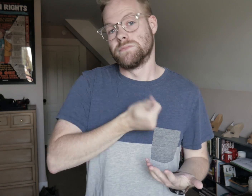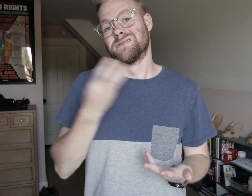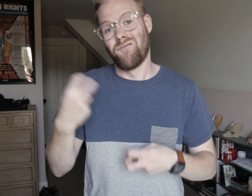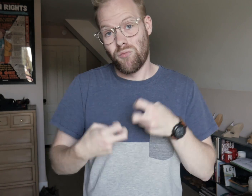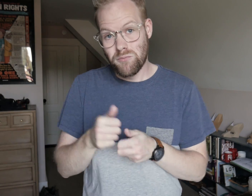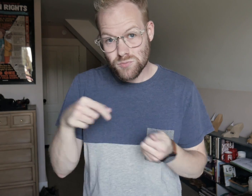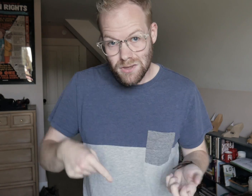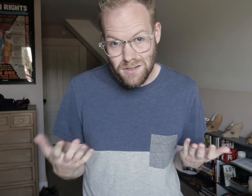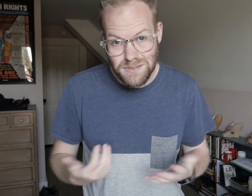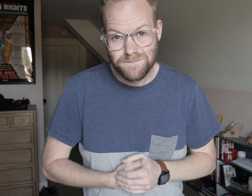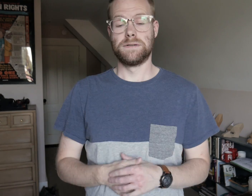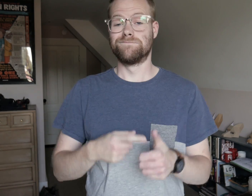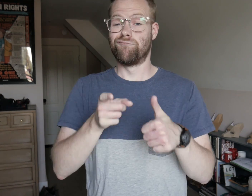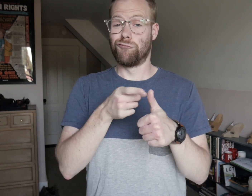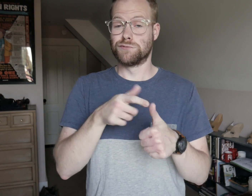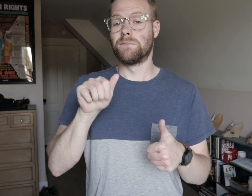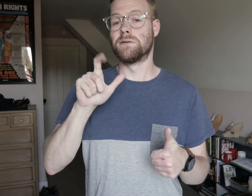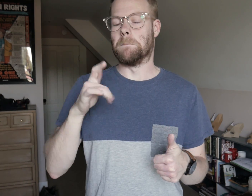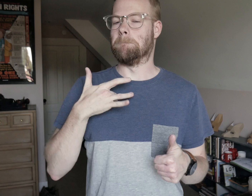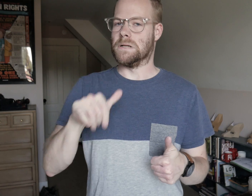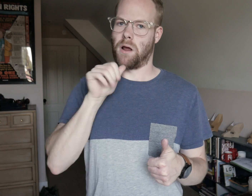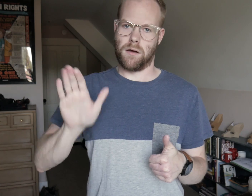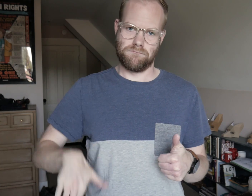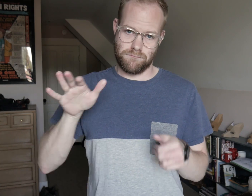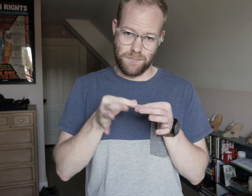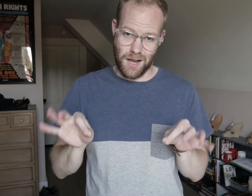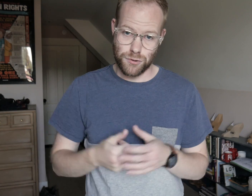There’s several problems with this. First, ASL is usually not their native language.